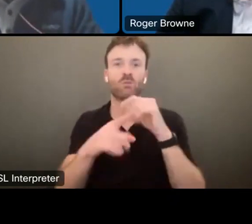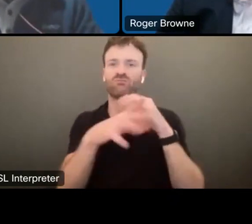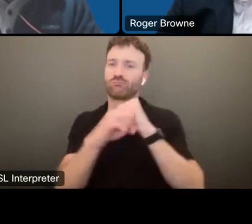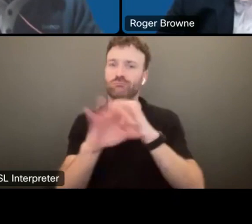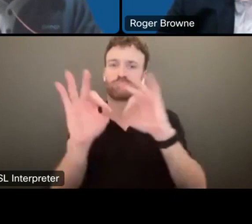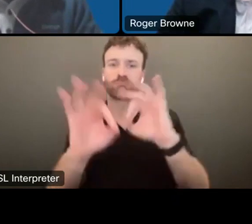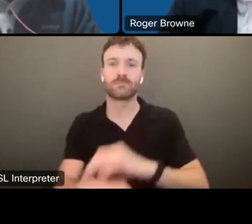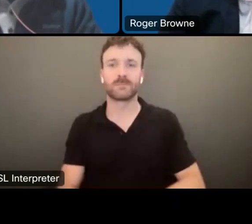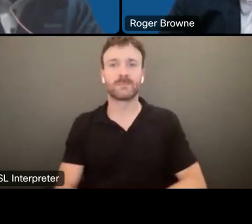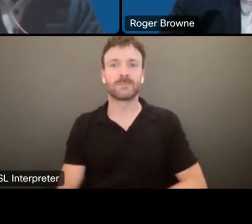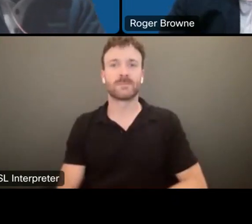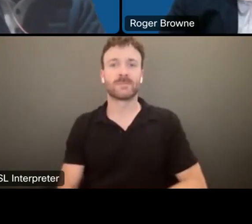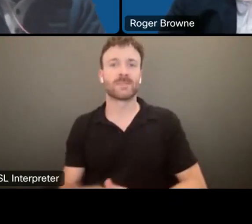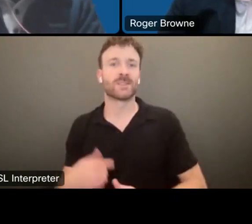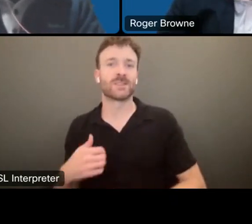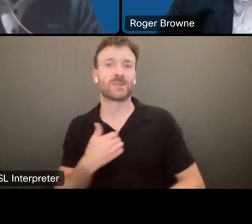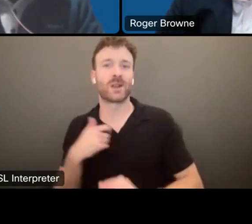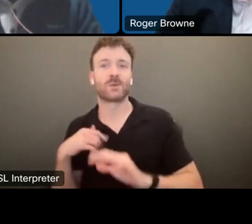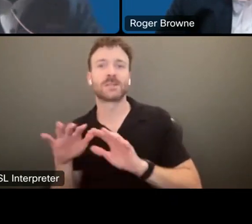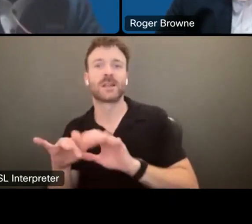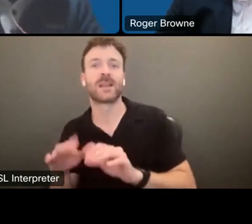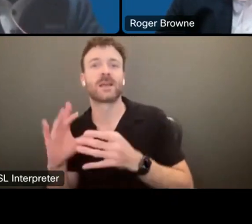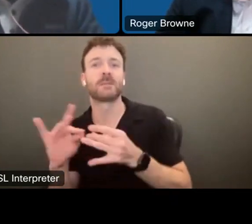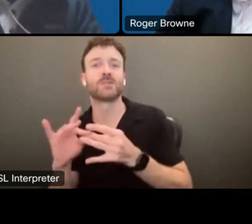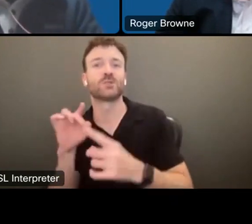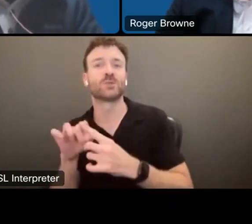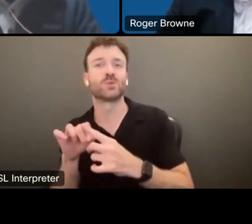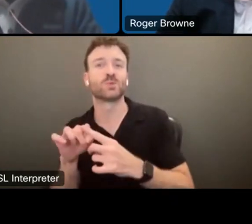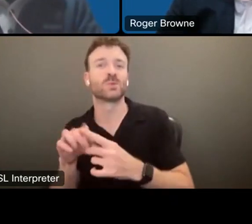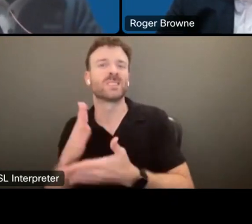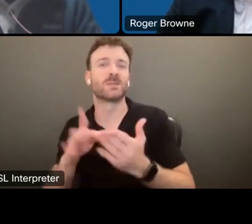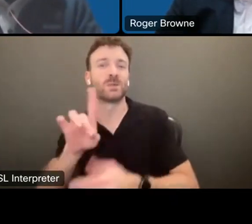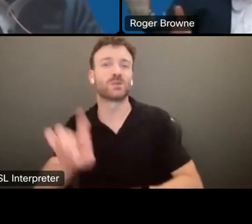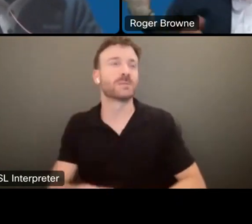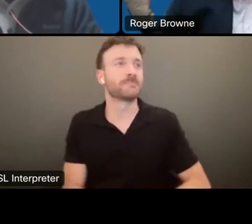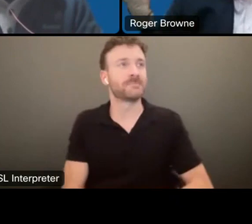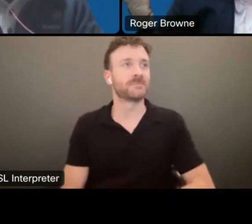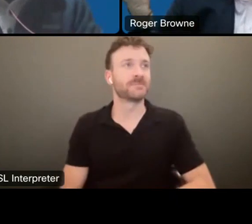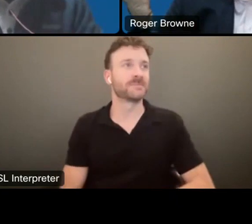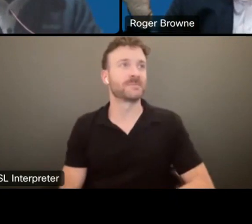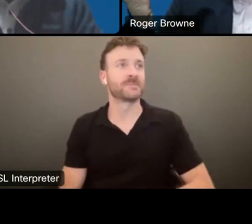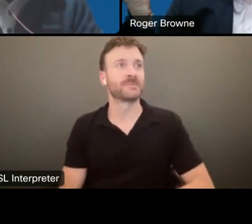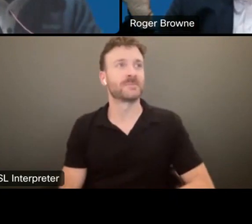Sorry, I'm just typing out some messages to some of the questions. Roger Browne: Responding in the chat. Thank you.